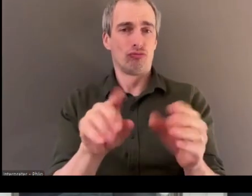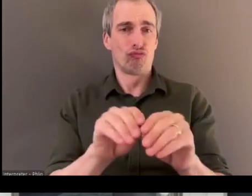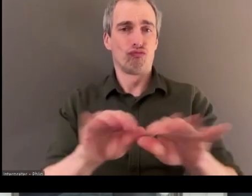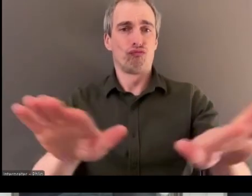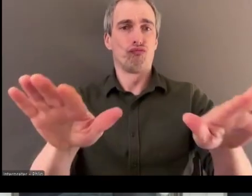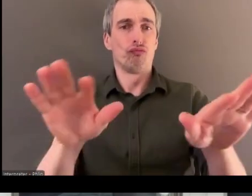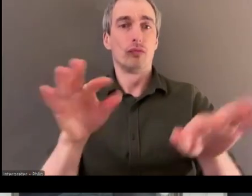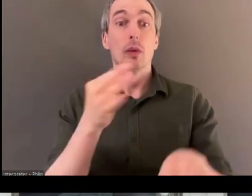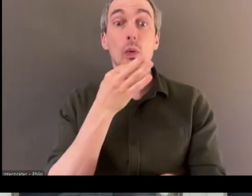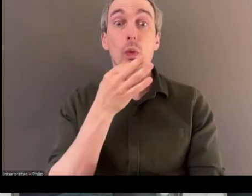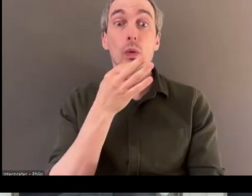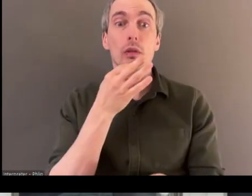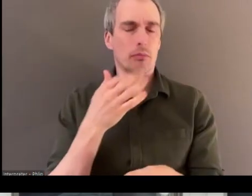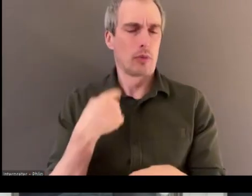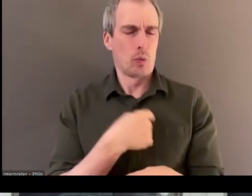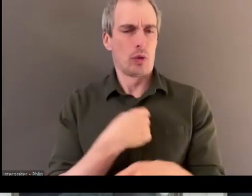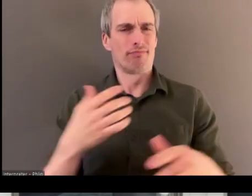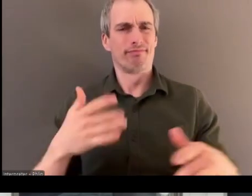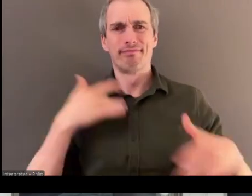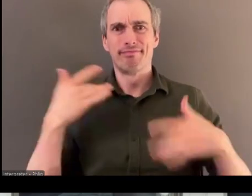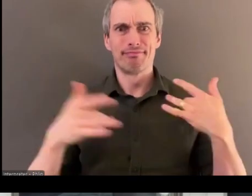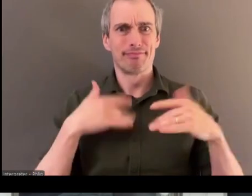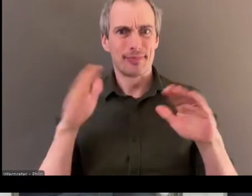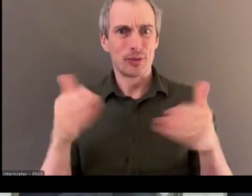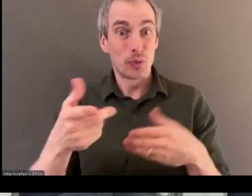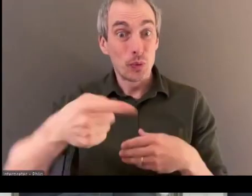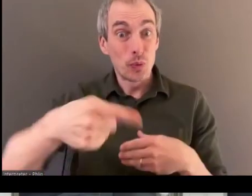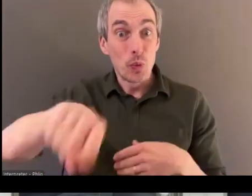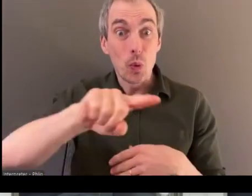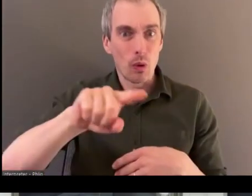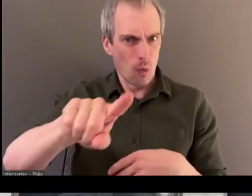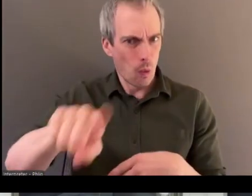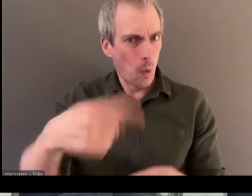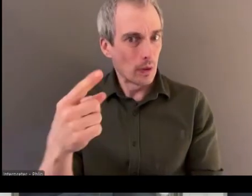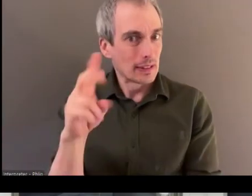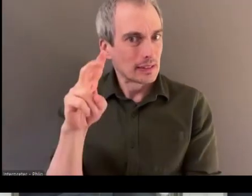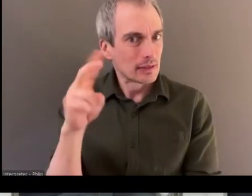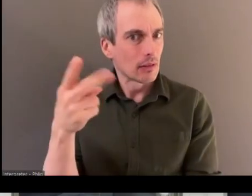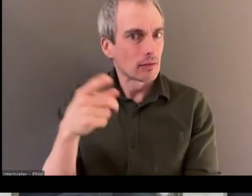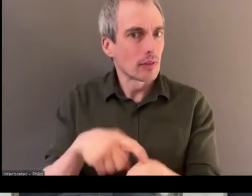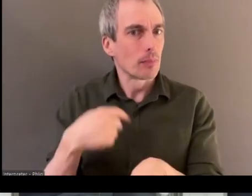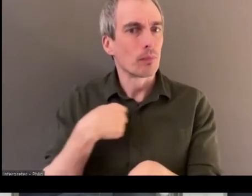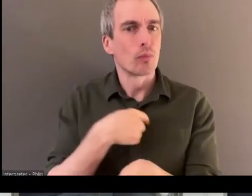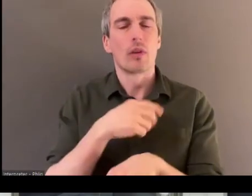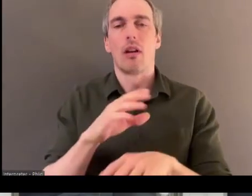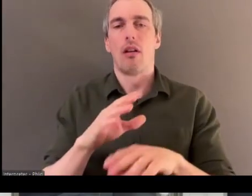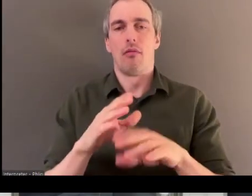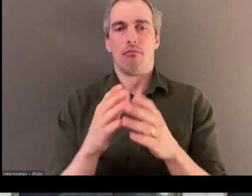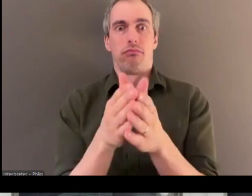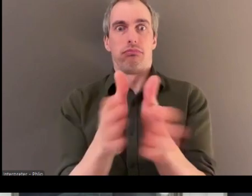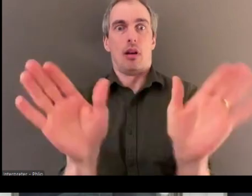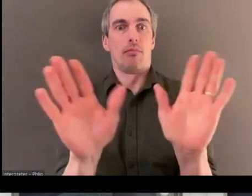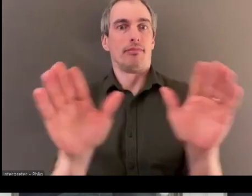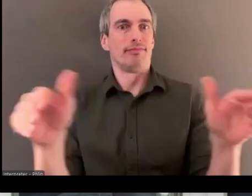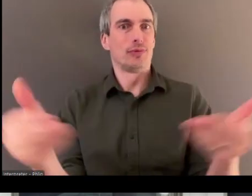This is only the second time we're publicly introducing this project and the first time in New York. So very excited to be with you all.